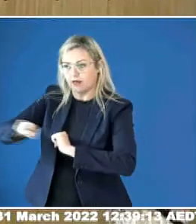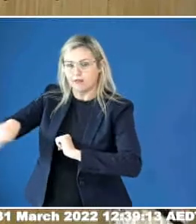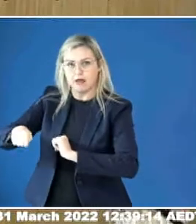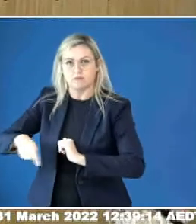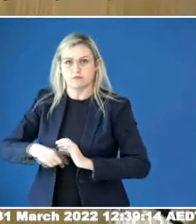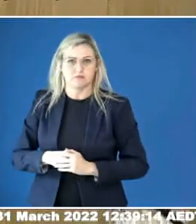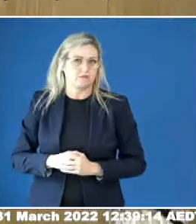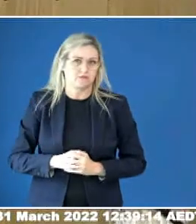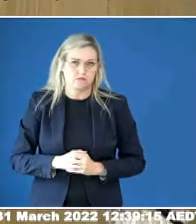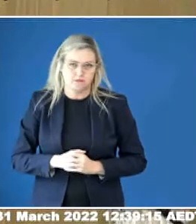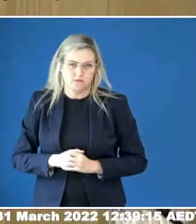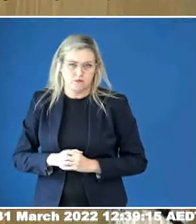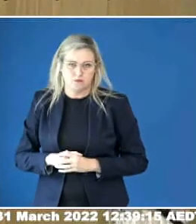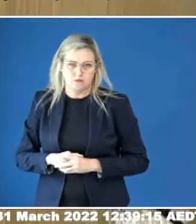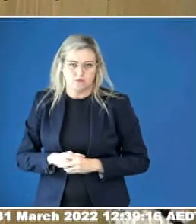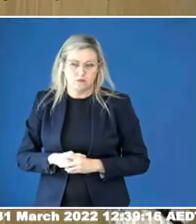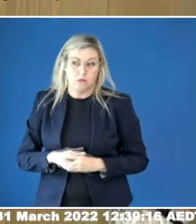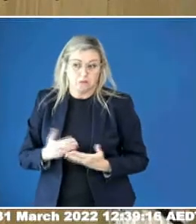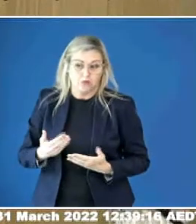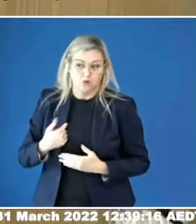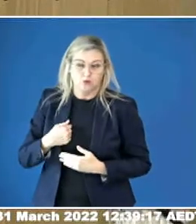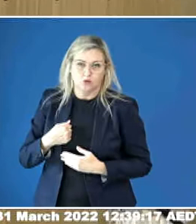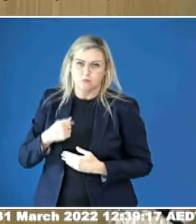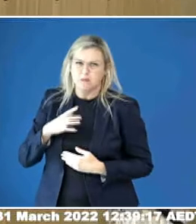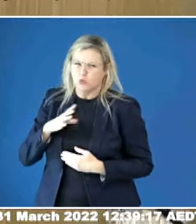No. So that's something that we will have to work on.